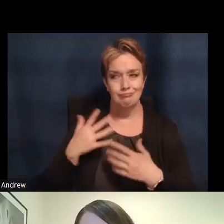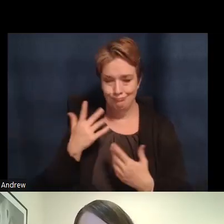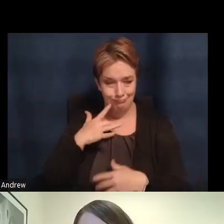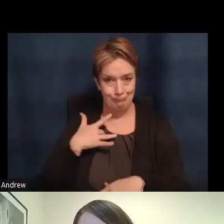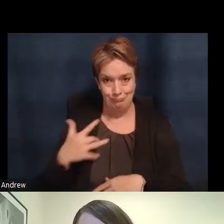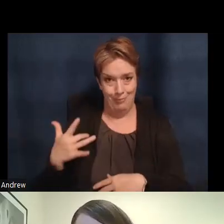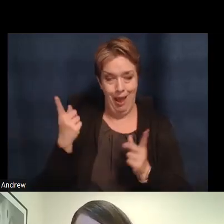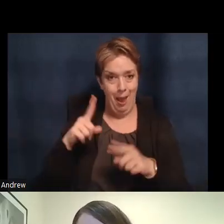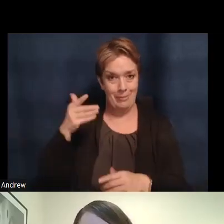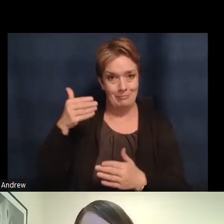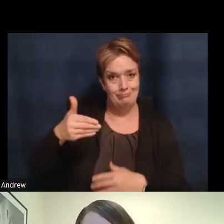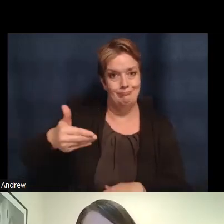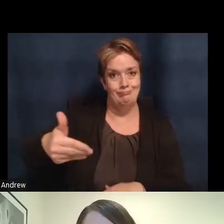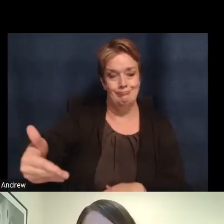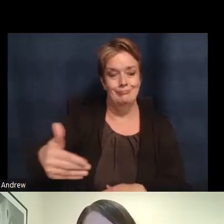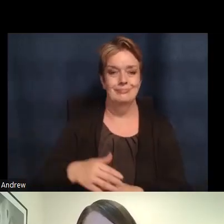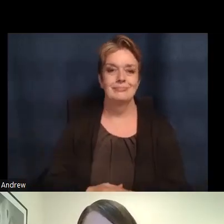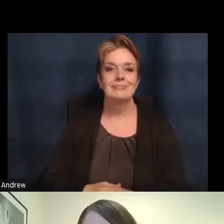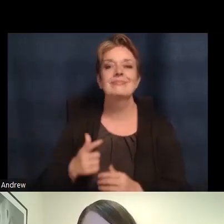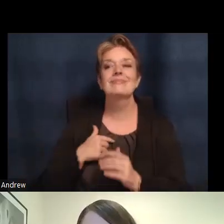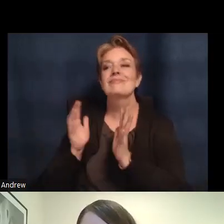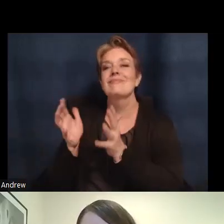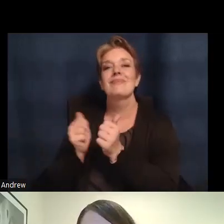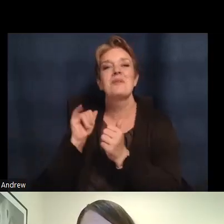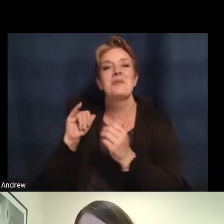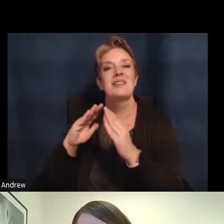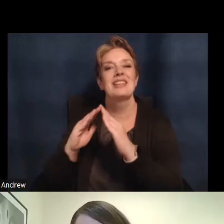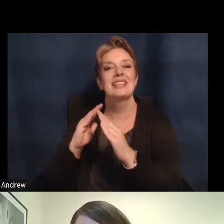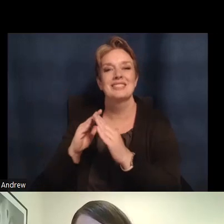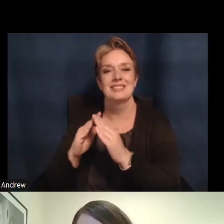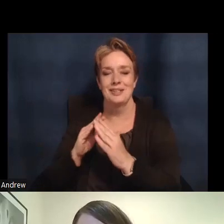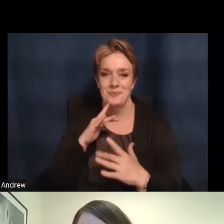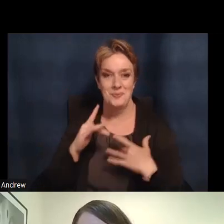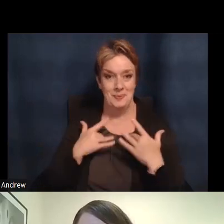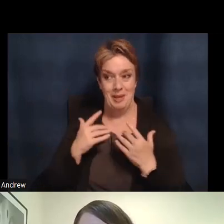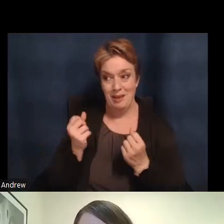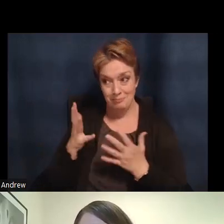When I talk to folks in the village, it's so exciting because many of them were alive when she